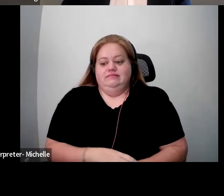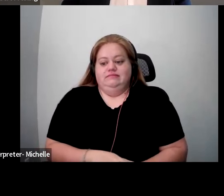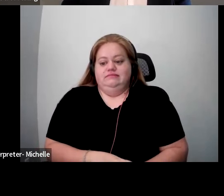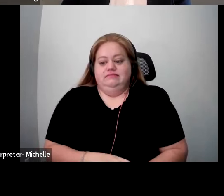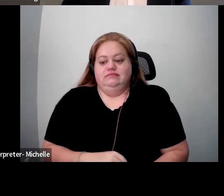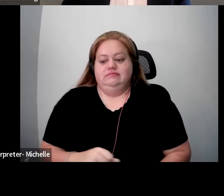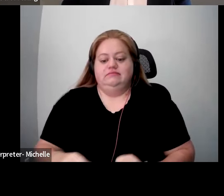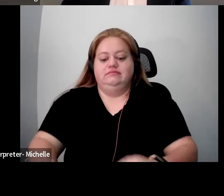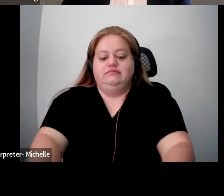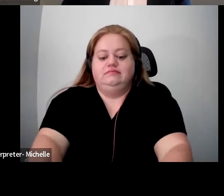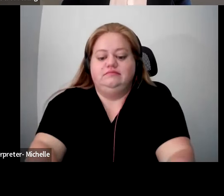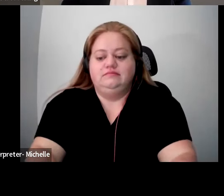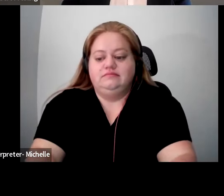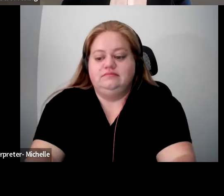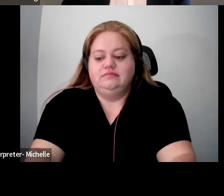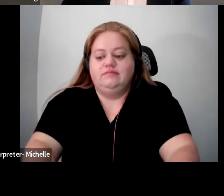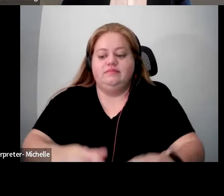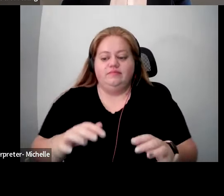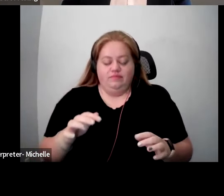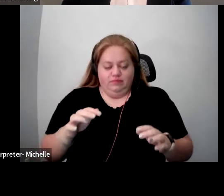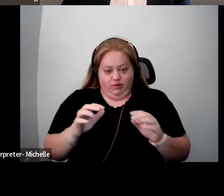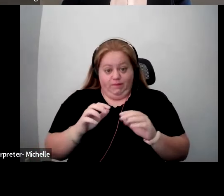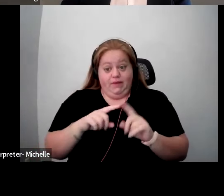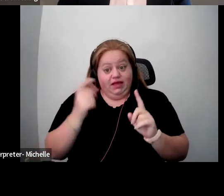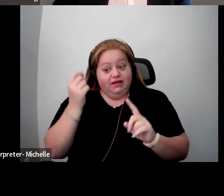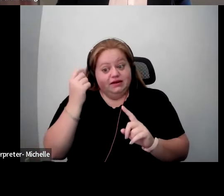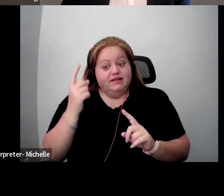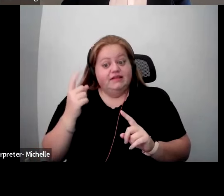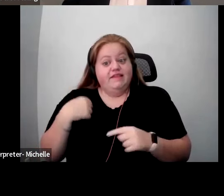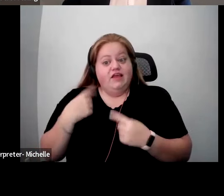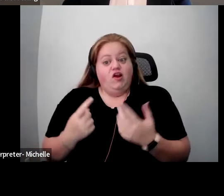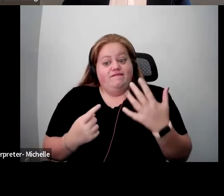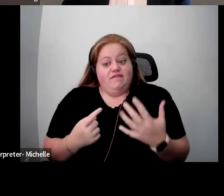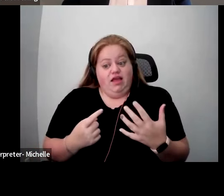But to be very clear, in the meantime, there are five project.